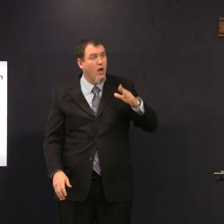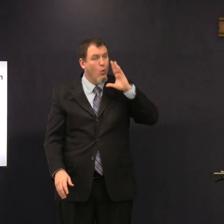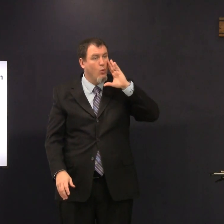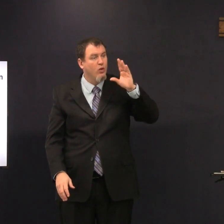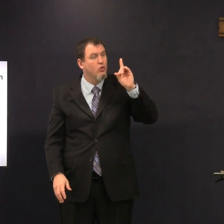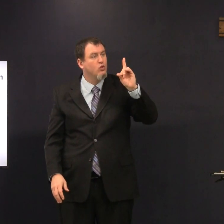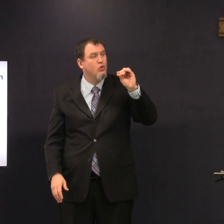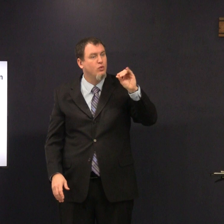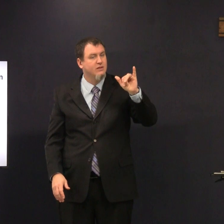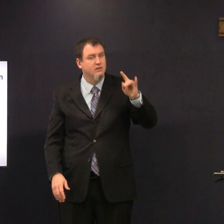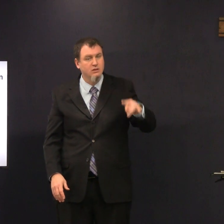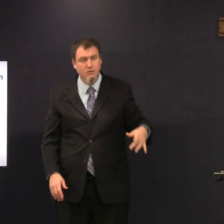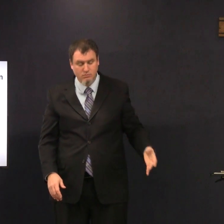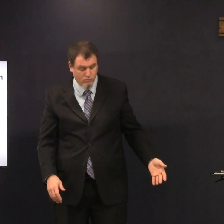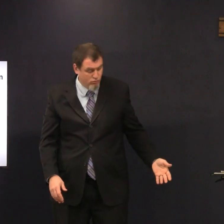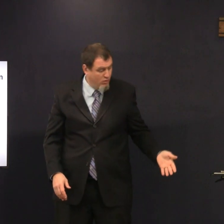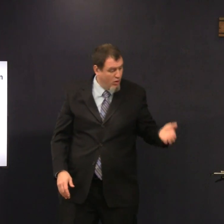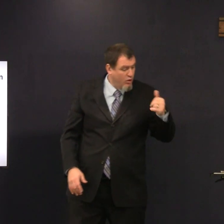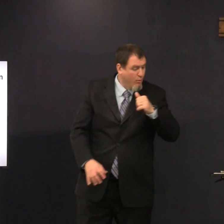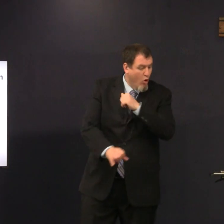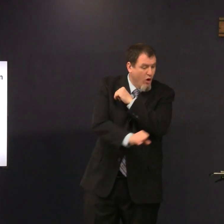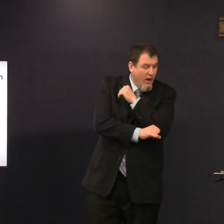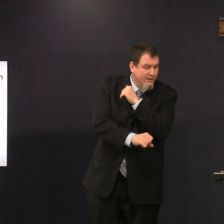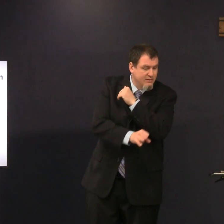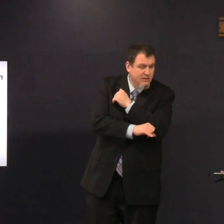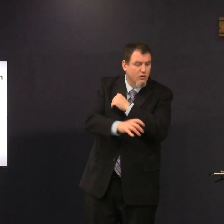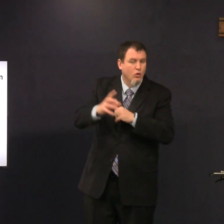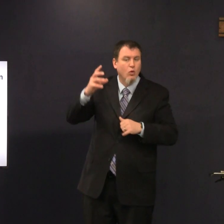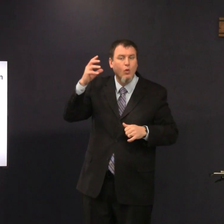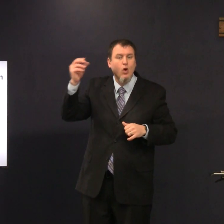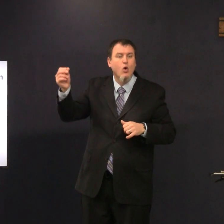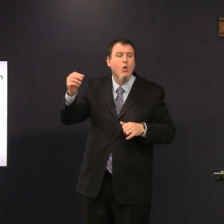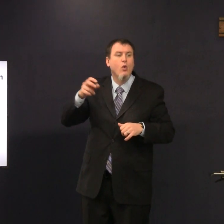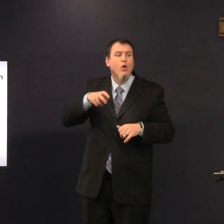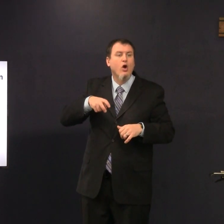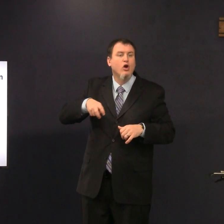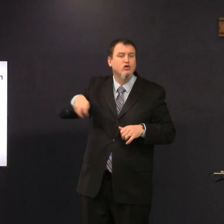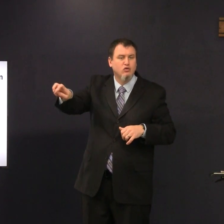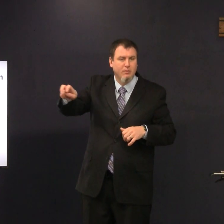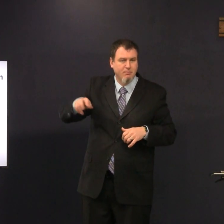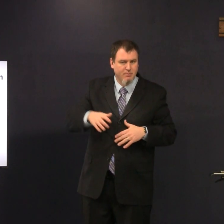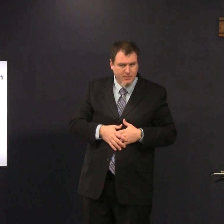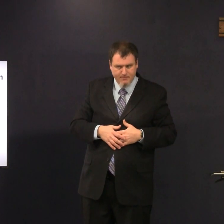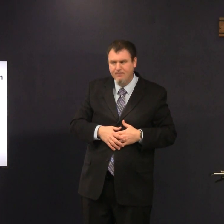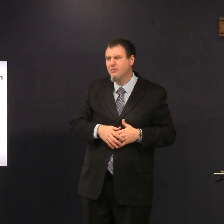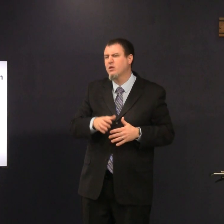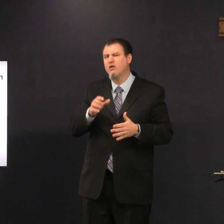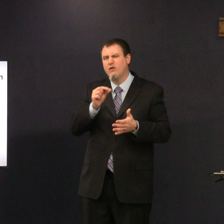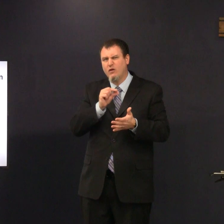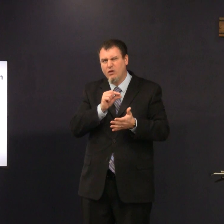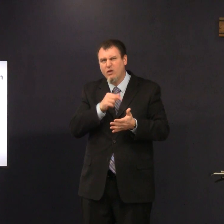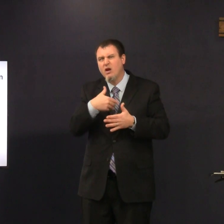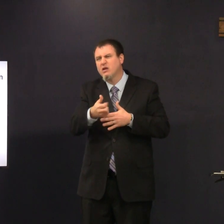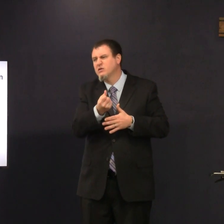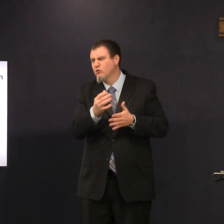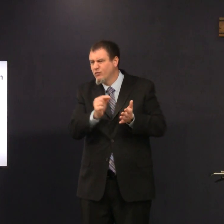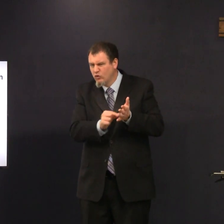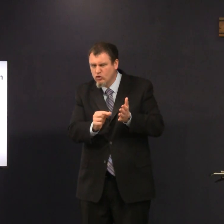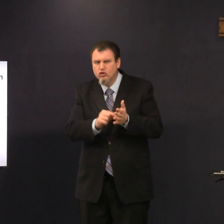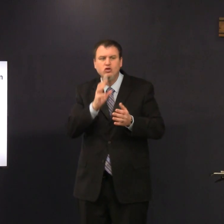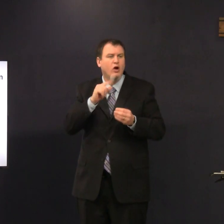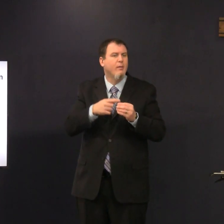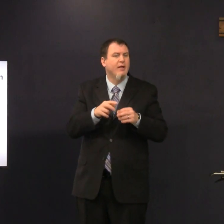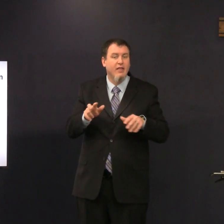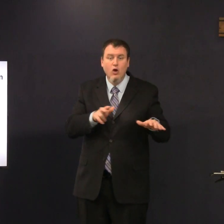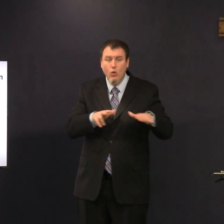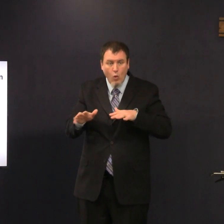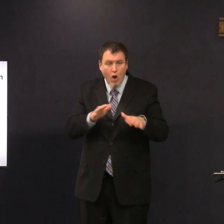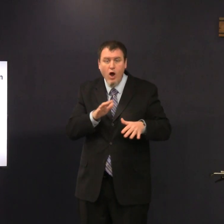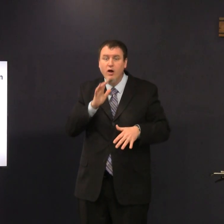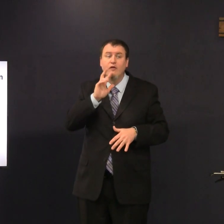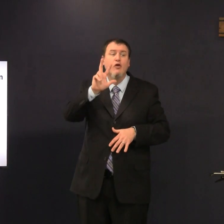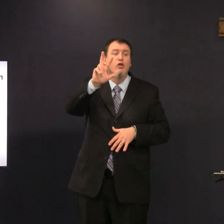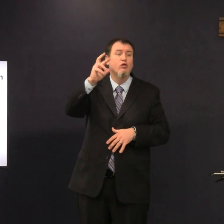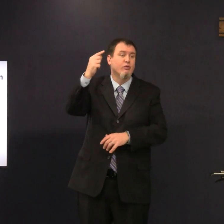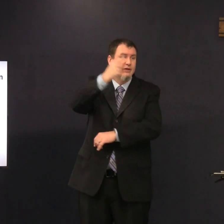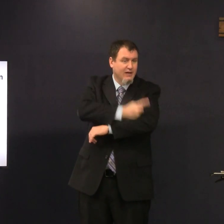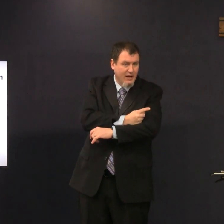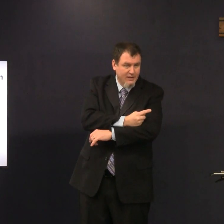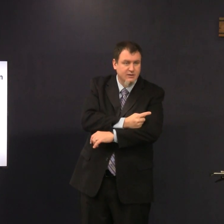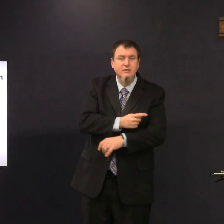he said yes sir I will do that and so he took Isaac and started on this trip they walked